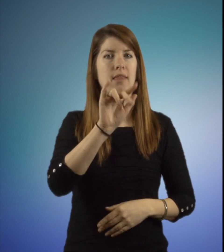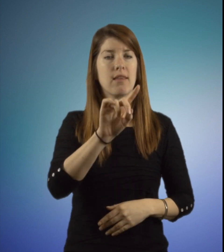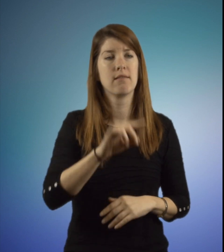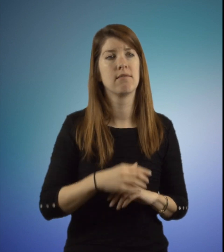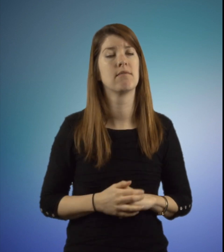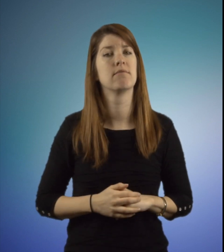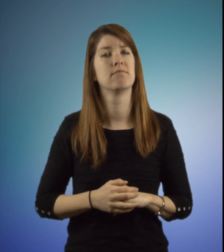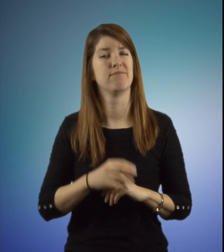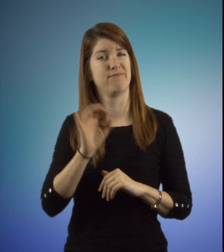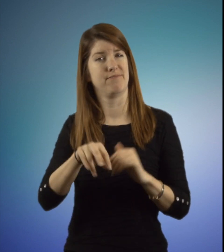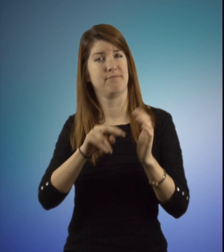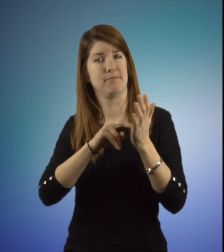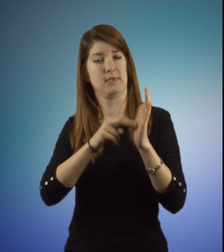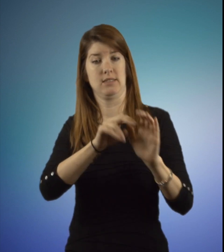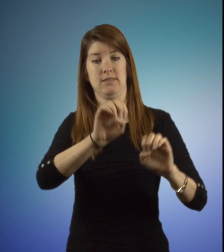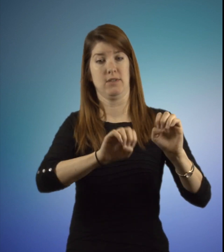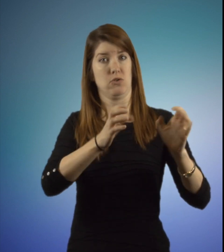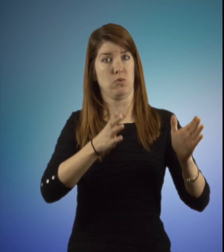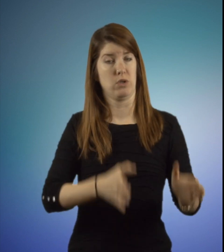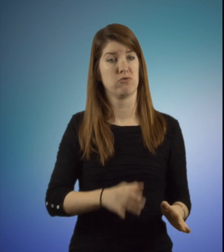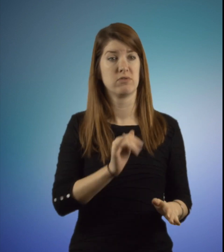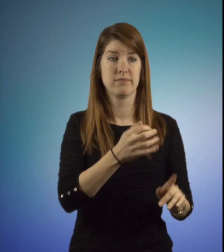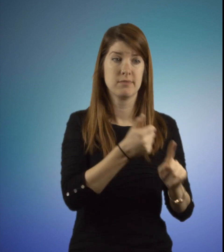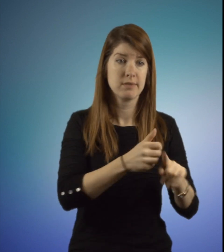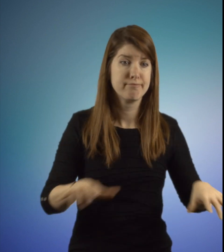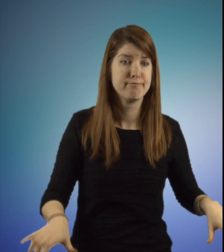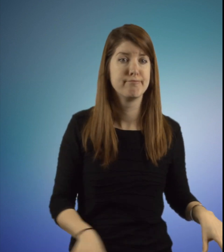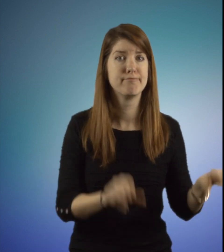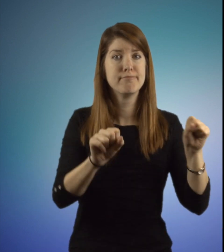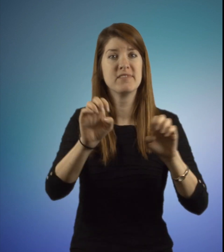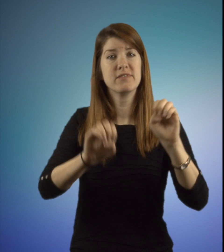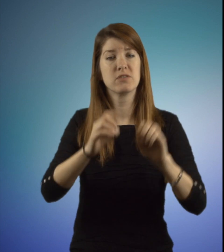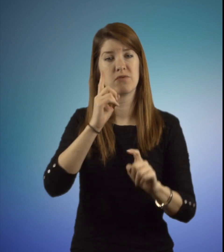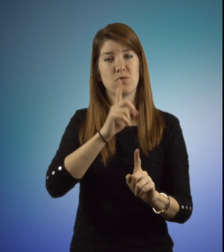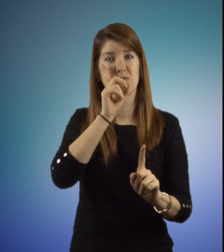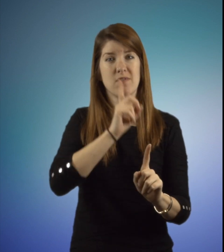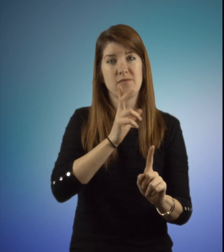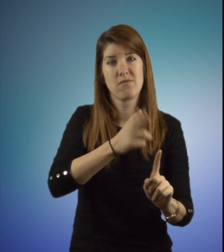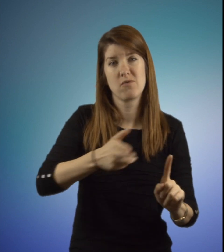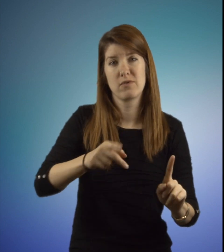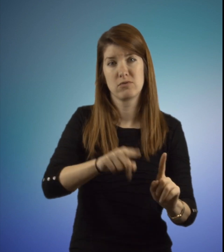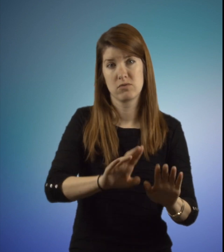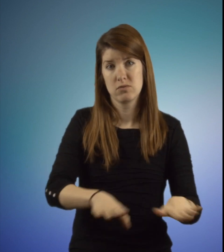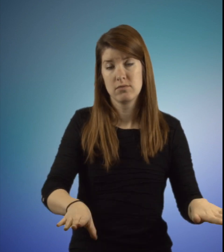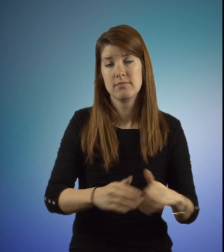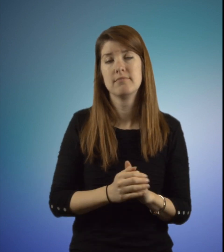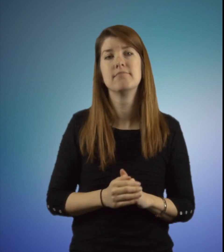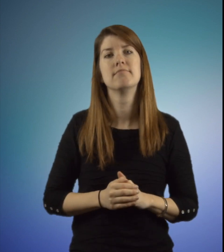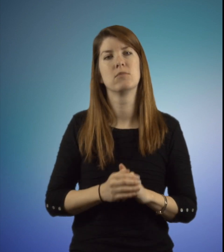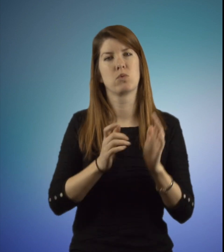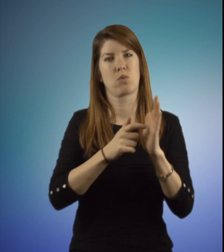So evaluators, when conducting evaluations with students who are deaf or hard of hearing,